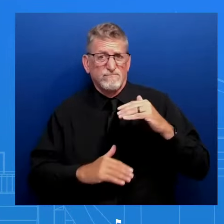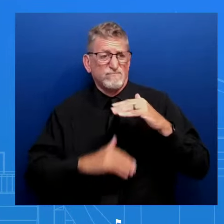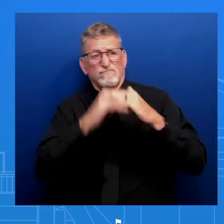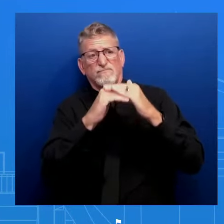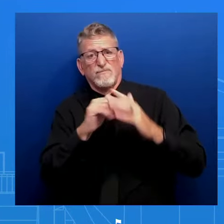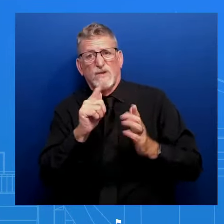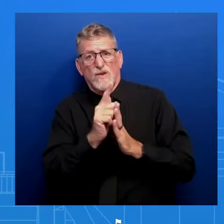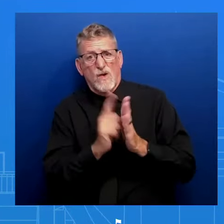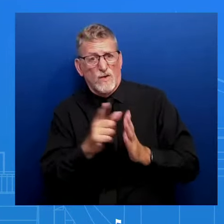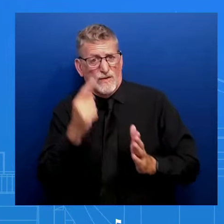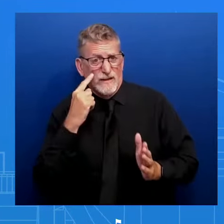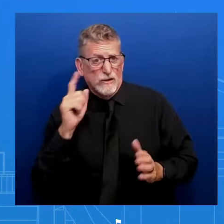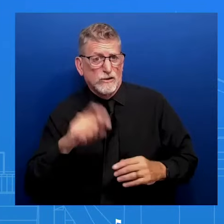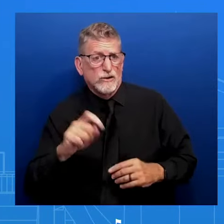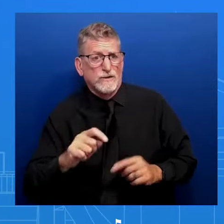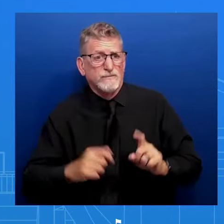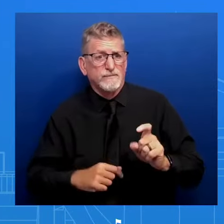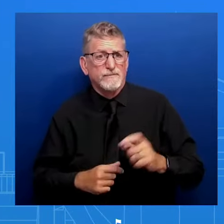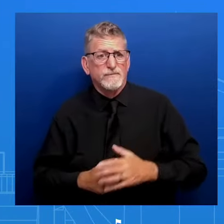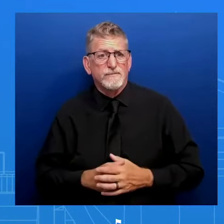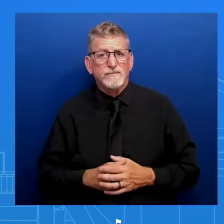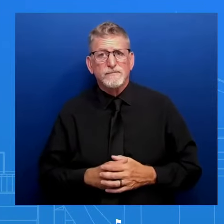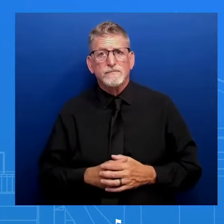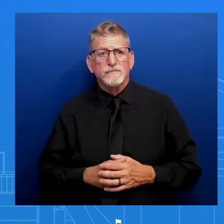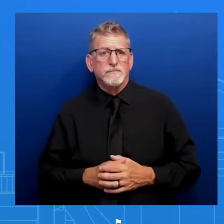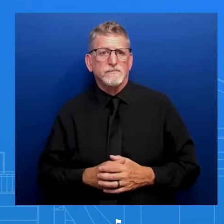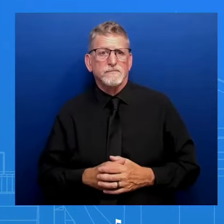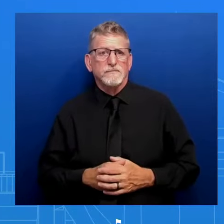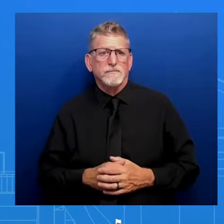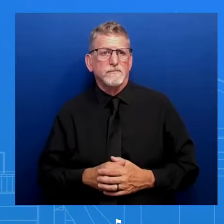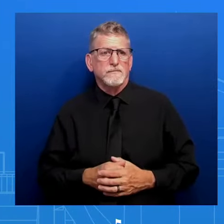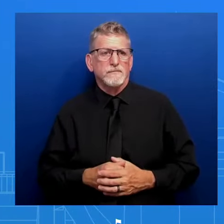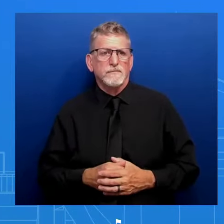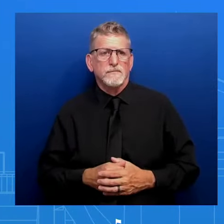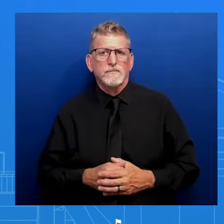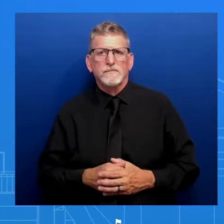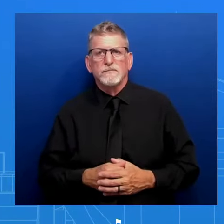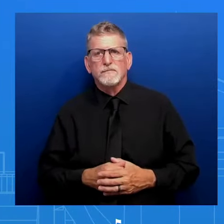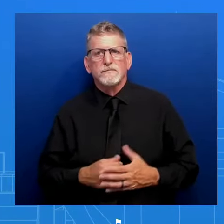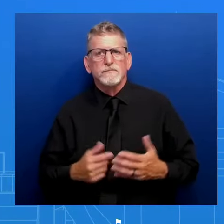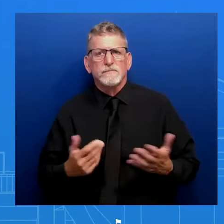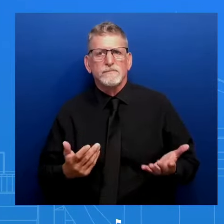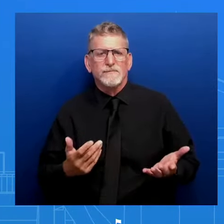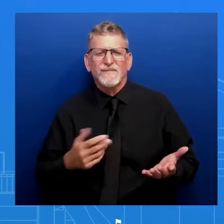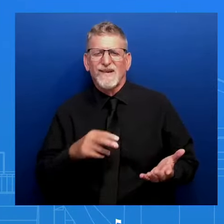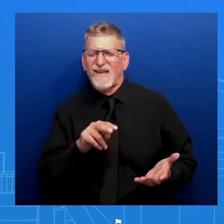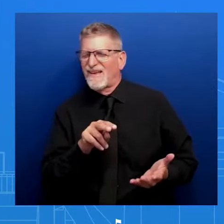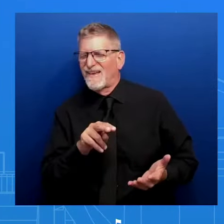and I'm just going to continue to say: As it relates to this -- the case that we're seeing in Delaware,